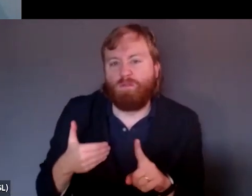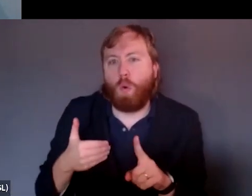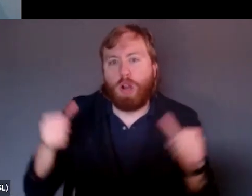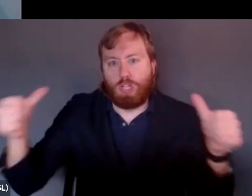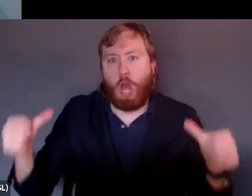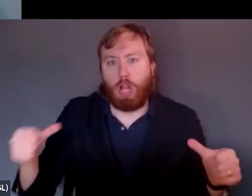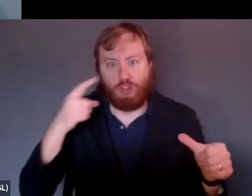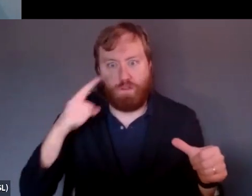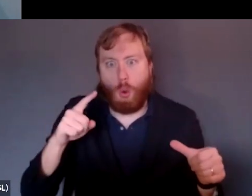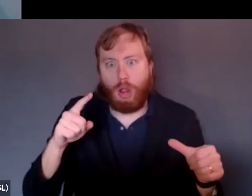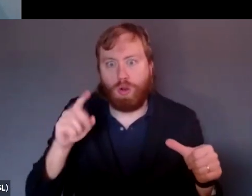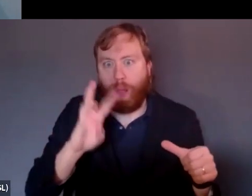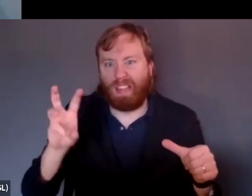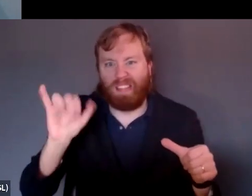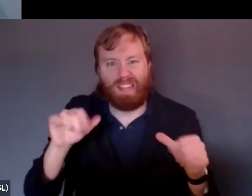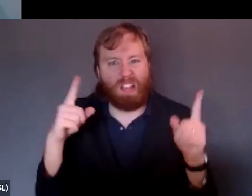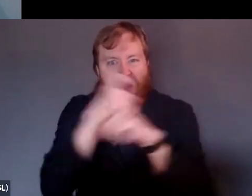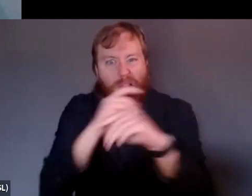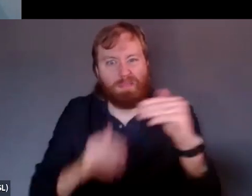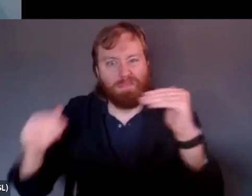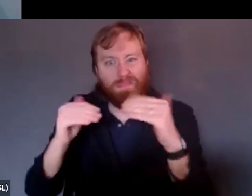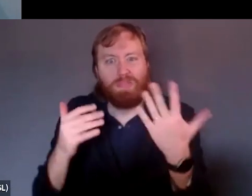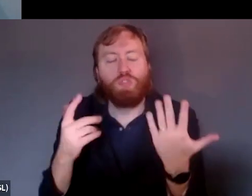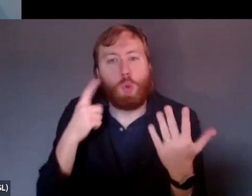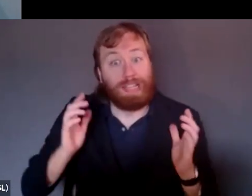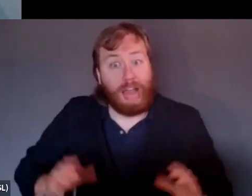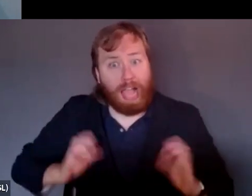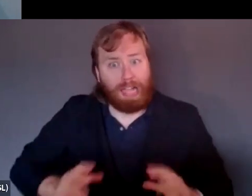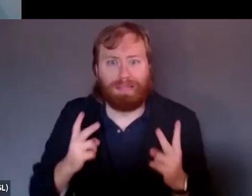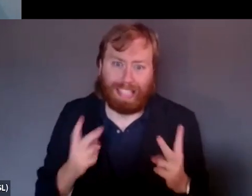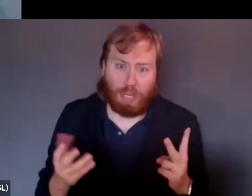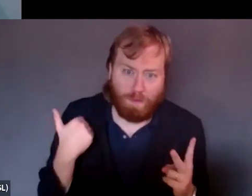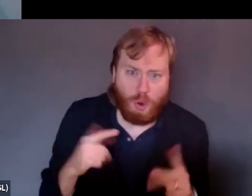so that the client who has seen the site along the way as well, but they have their own QA window